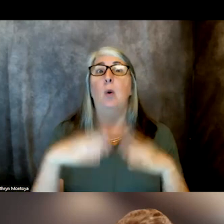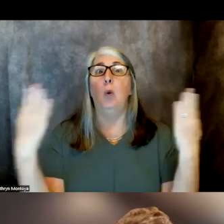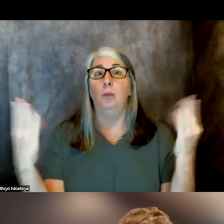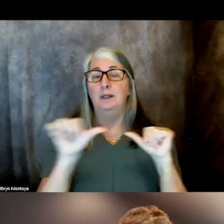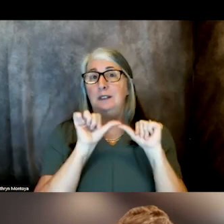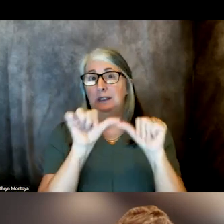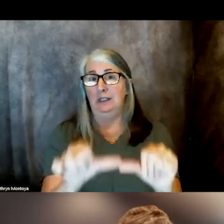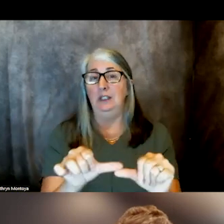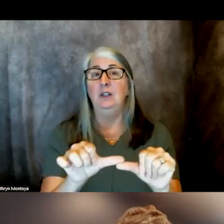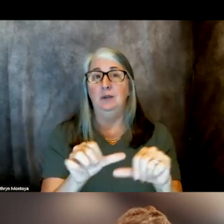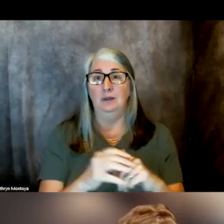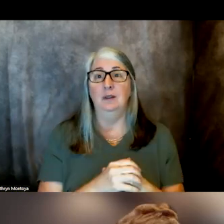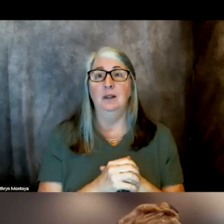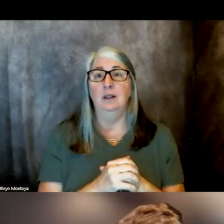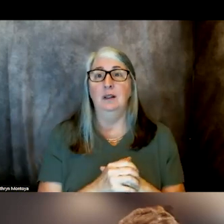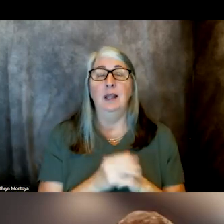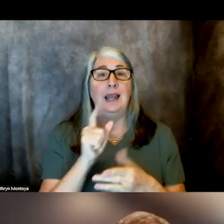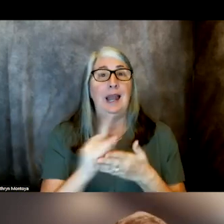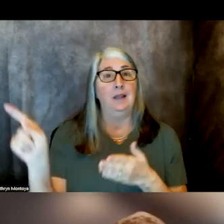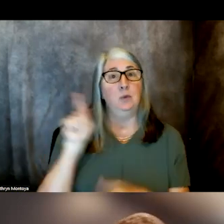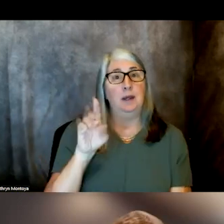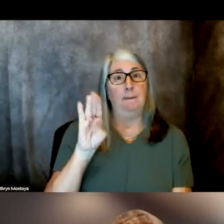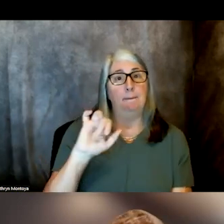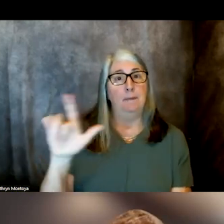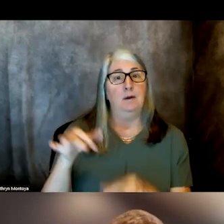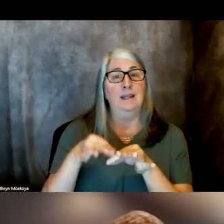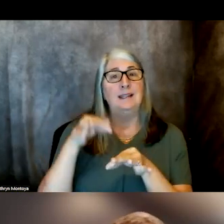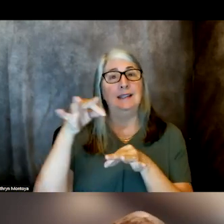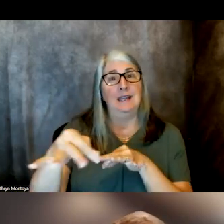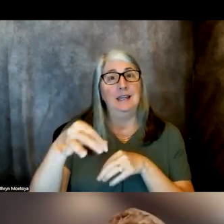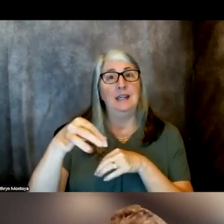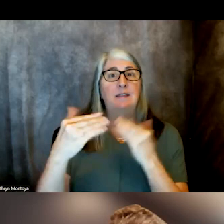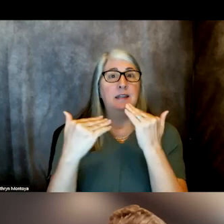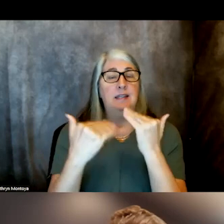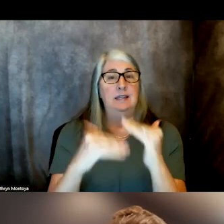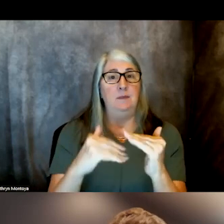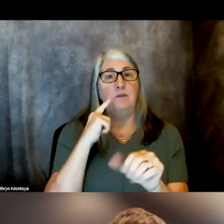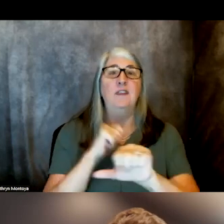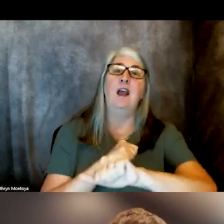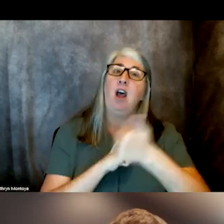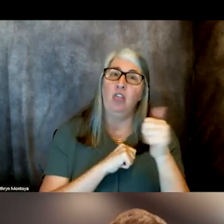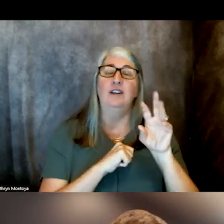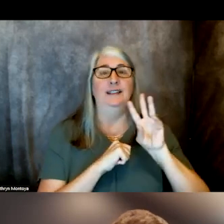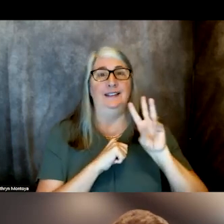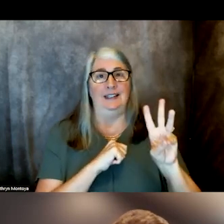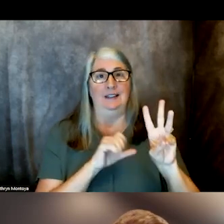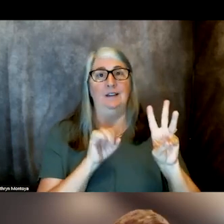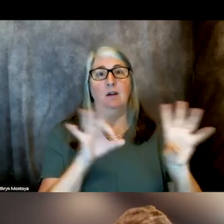THE BILL LAST WEEK WAS THE DEADLINE FOR THE 12 OTHER BILLS, WHICH